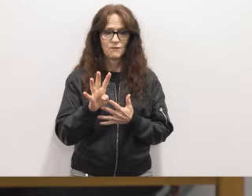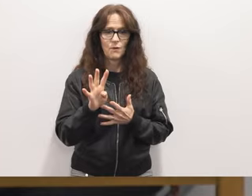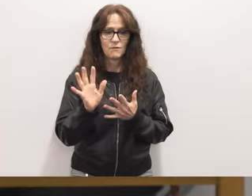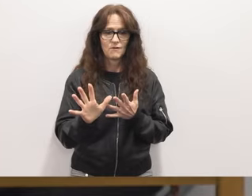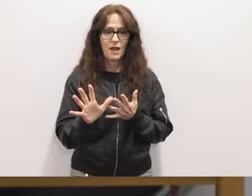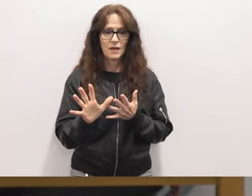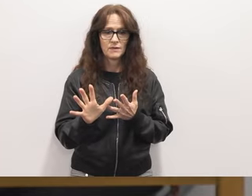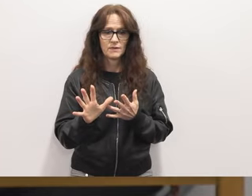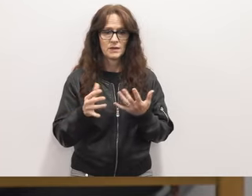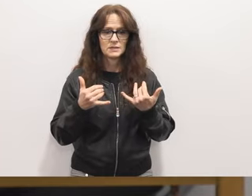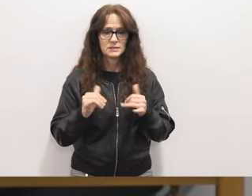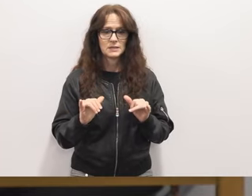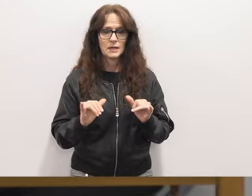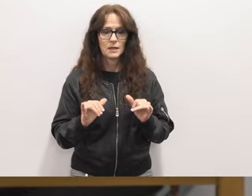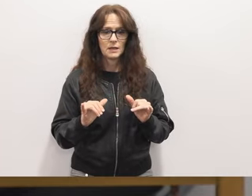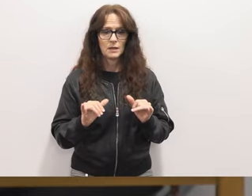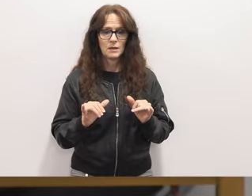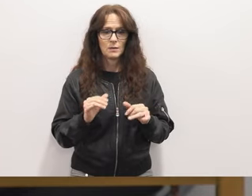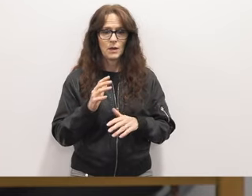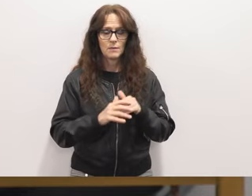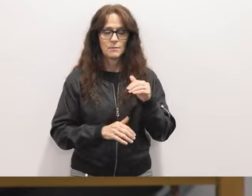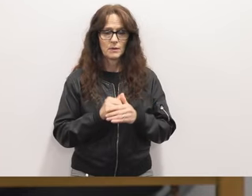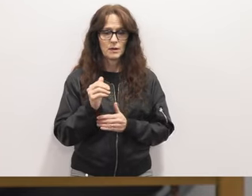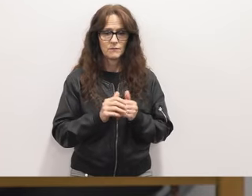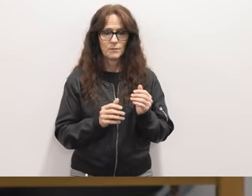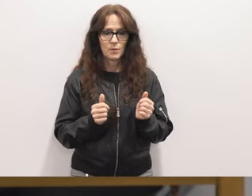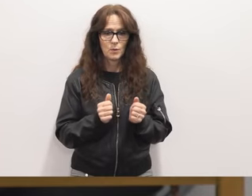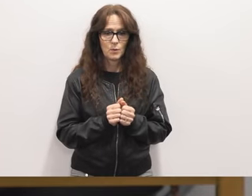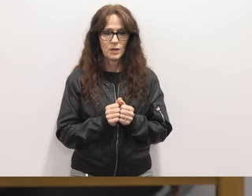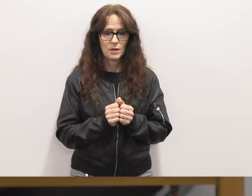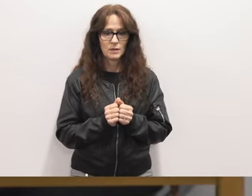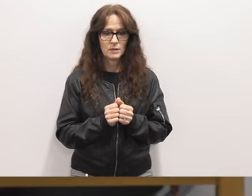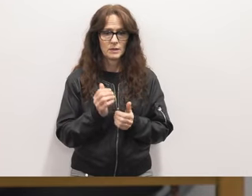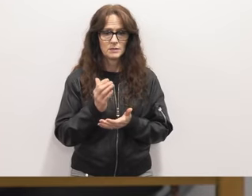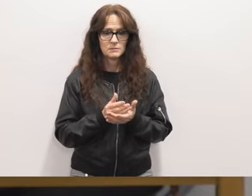are still ones that I'm comfortable with, but there's some small modifications.